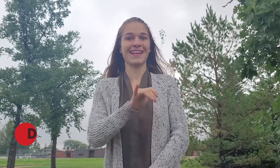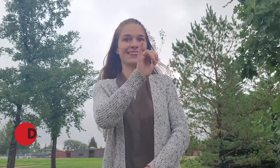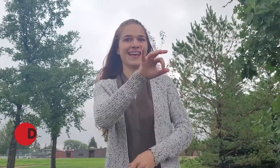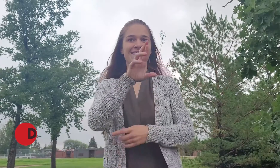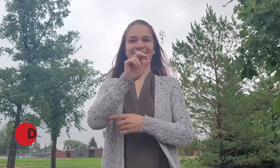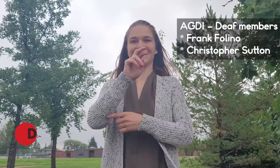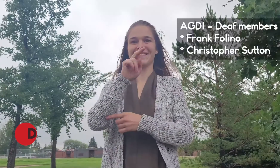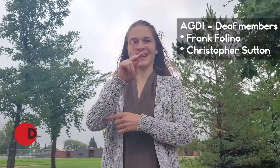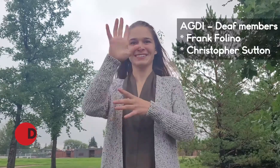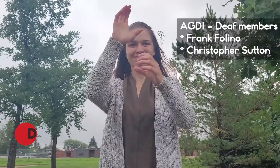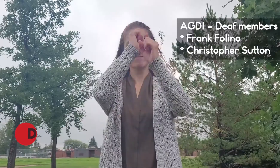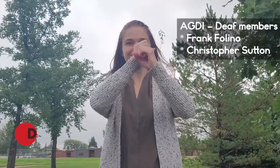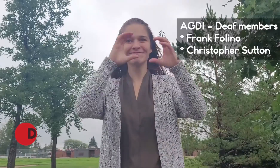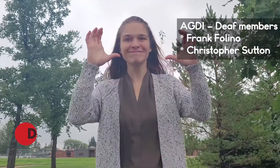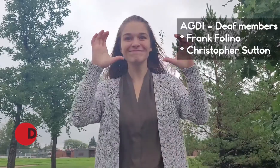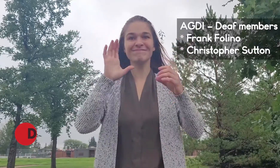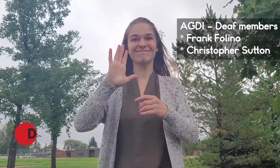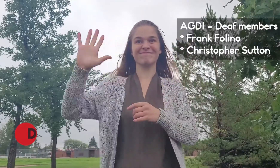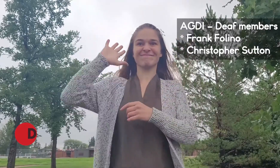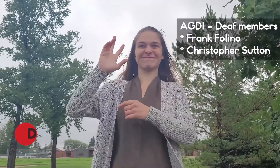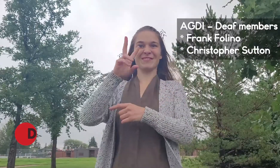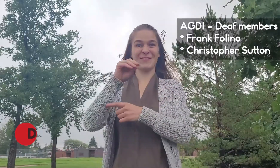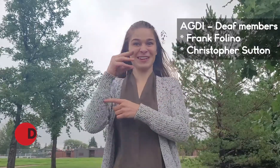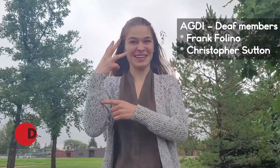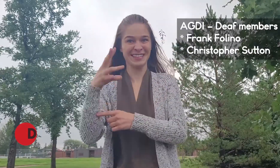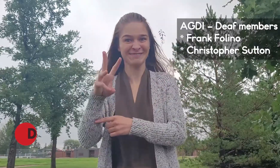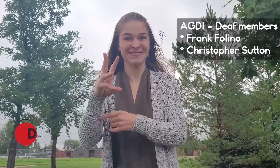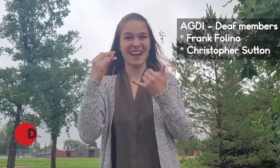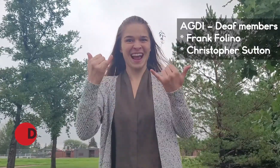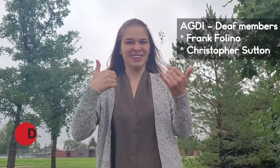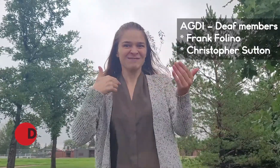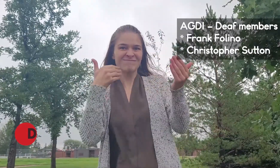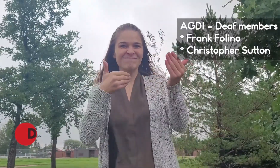[Nicole]: That was Frank’s vision in 2016.